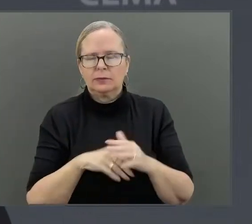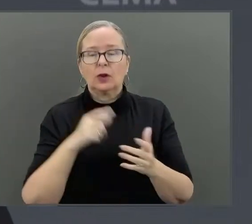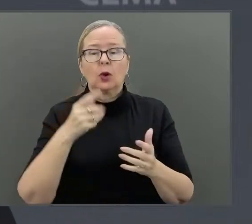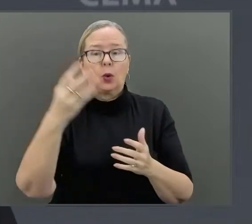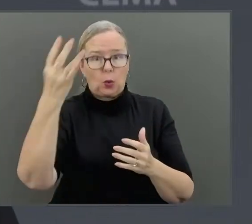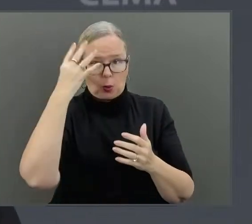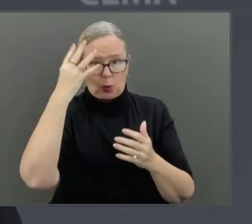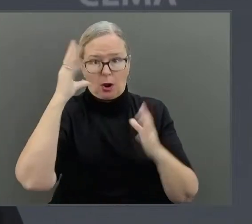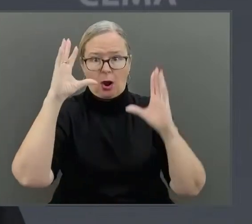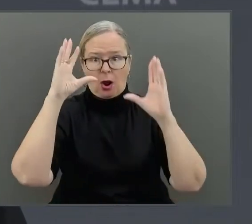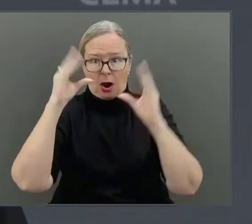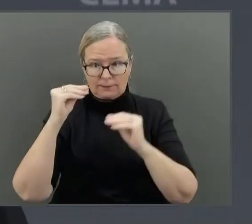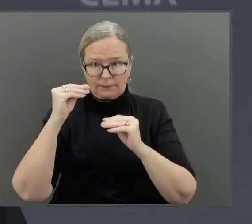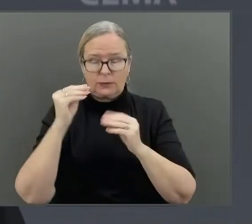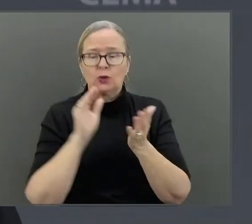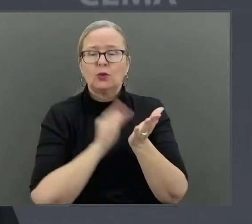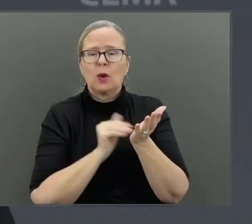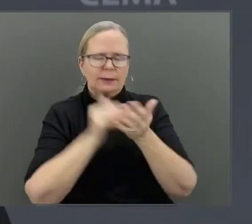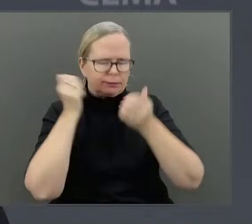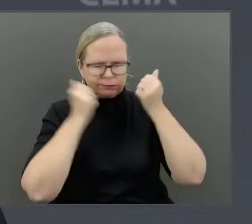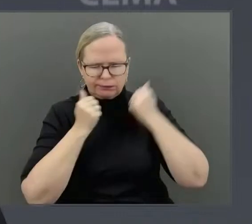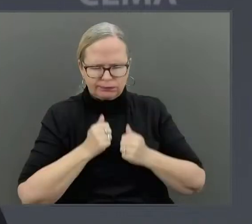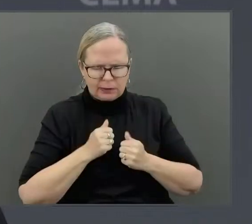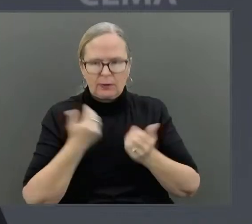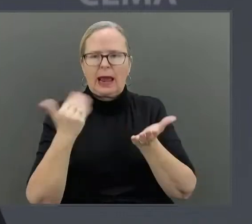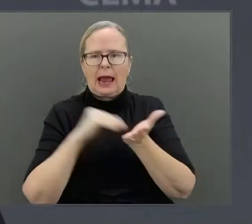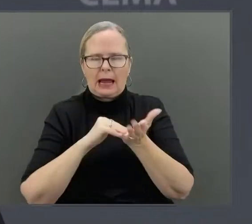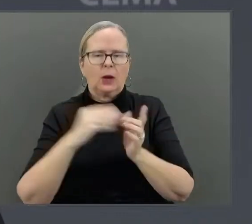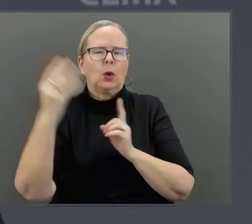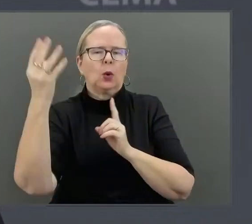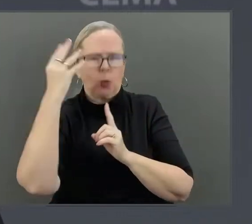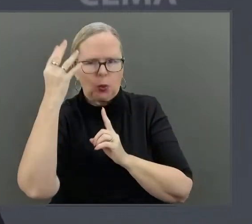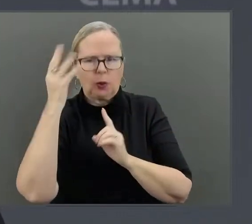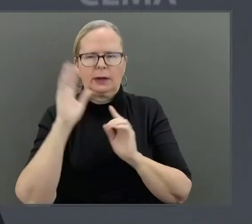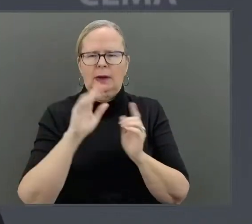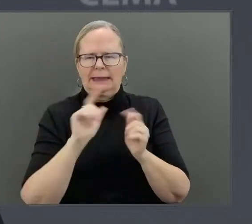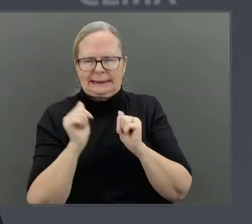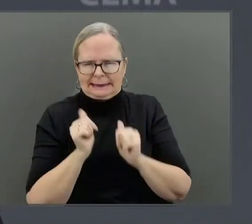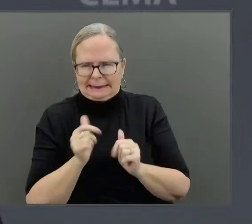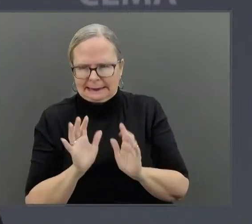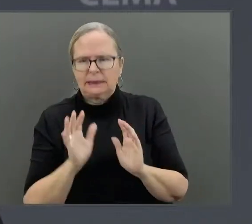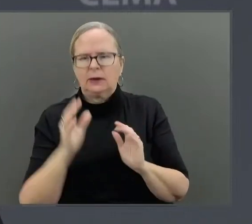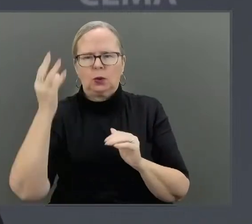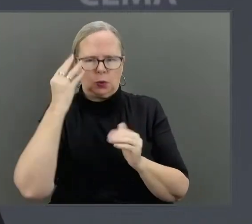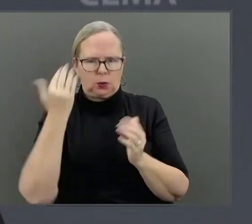are not immune to the water restrictions either as you've likely heard we've had to close pools